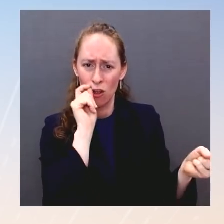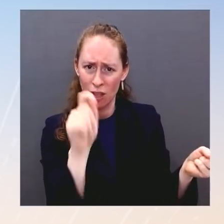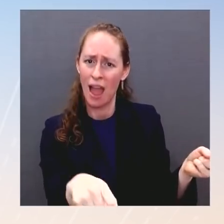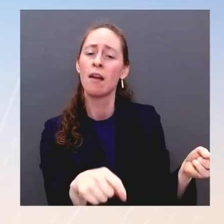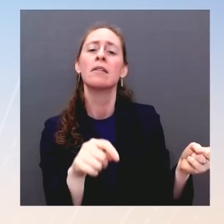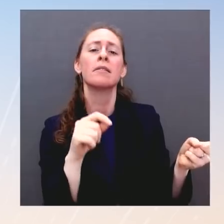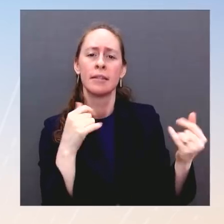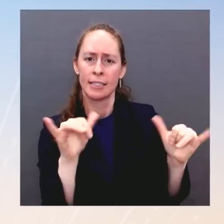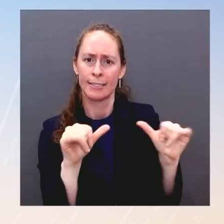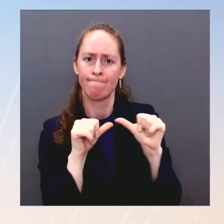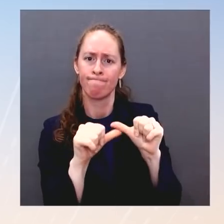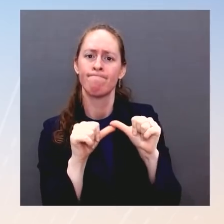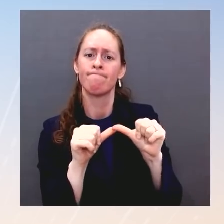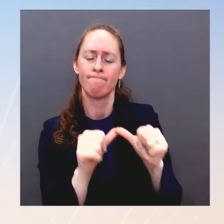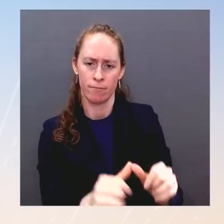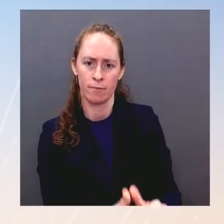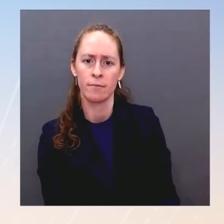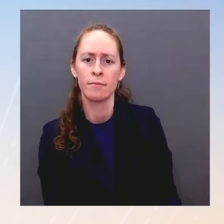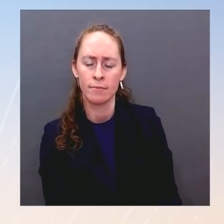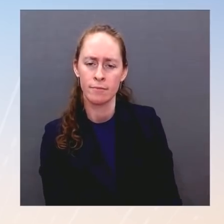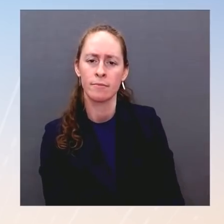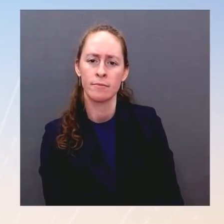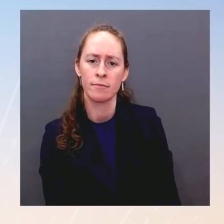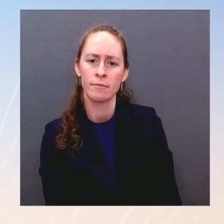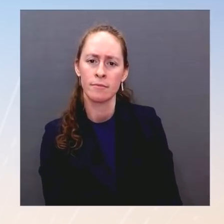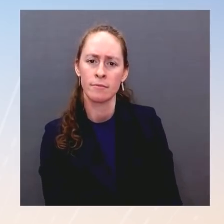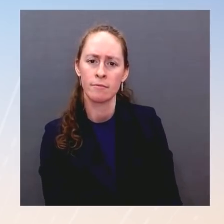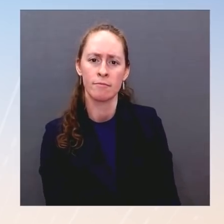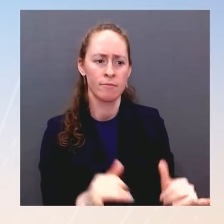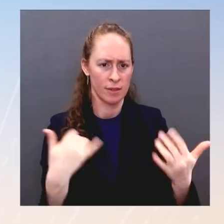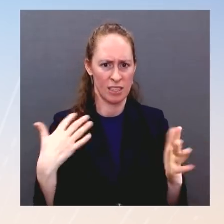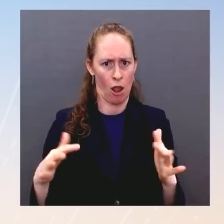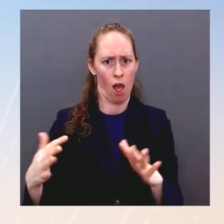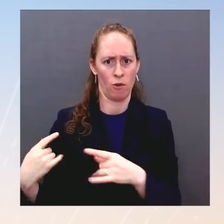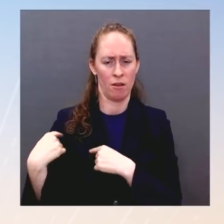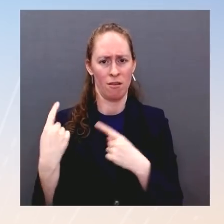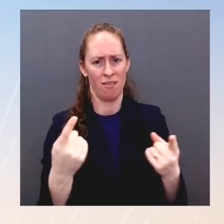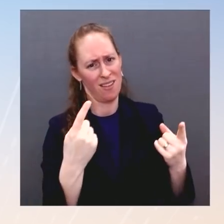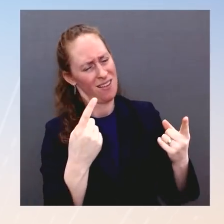to stand up against the aggression of President Putin. And so we are doing -- the President is doing